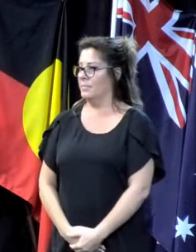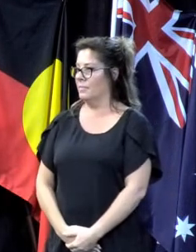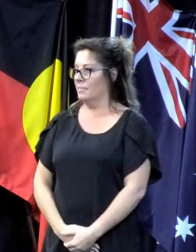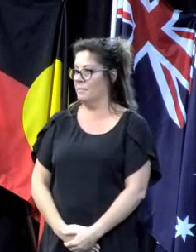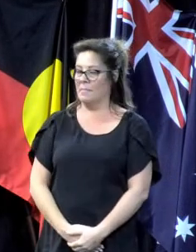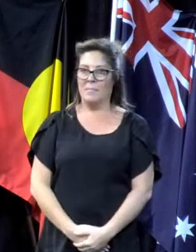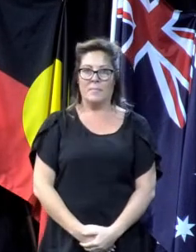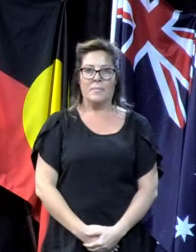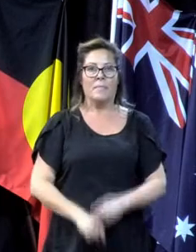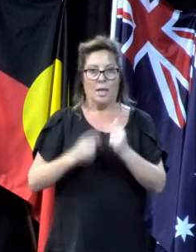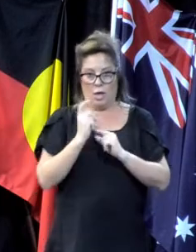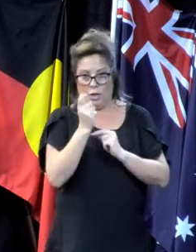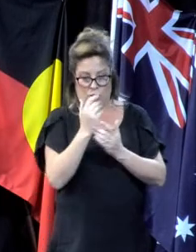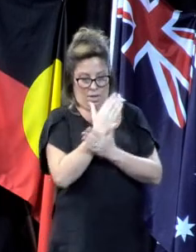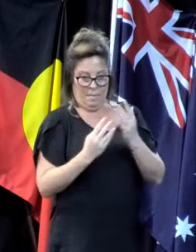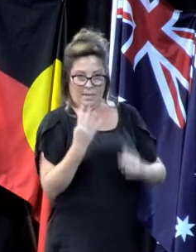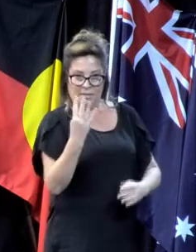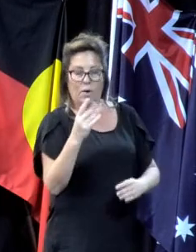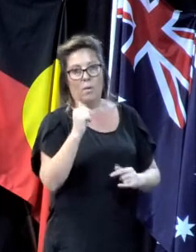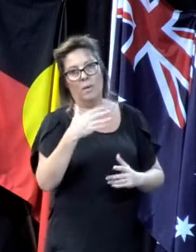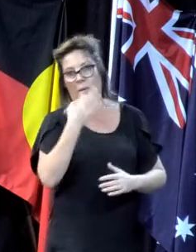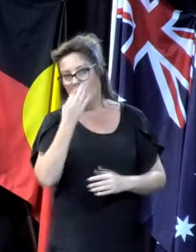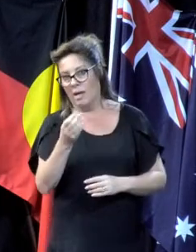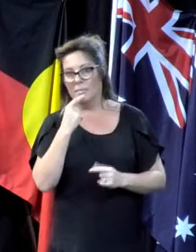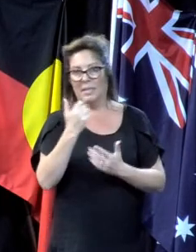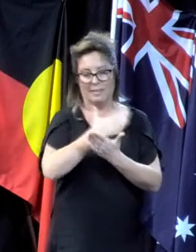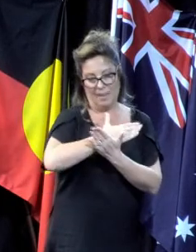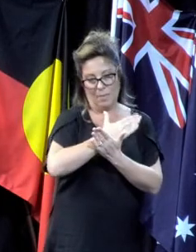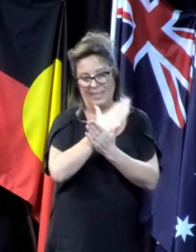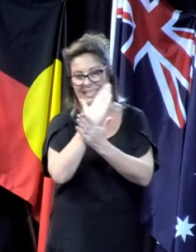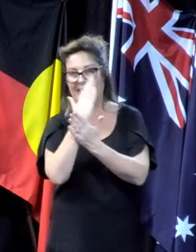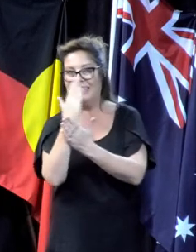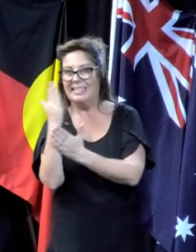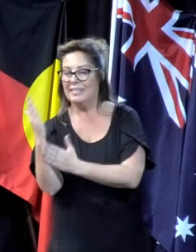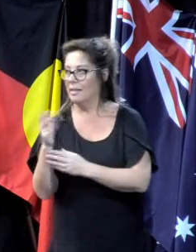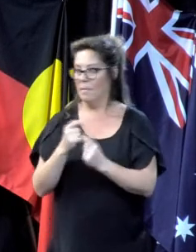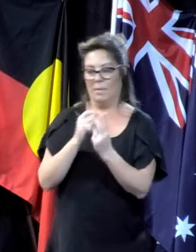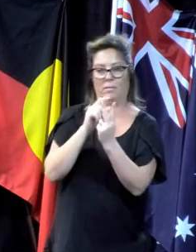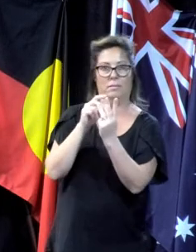today, so that Ms Prichard and Mr Dale are able to tell us what they wish.